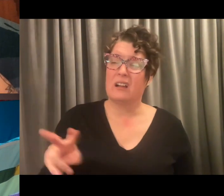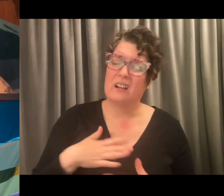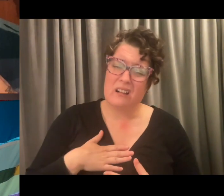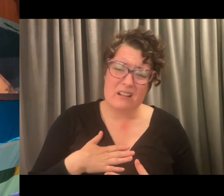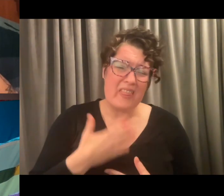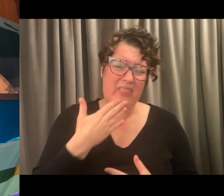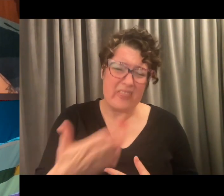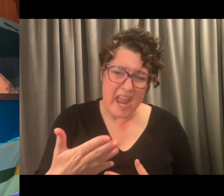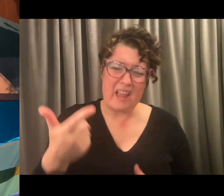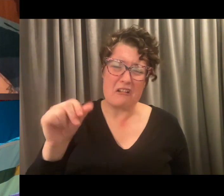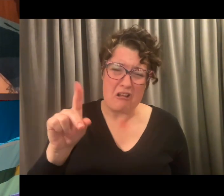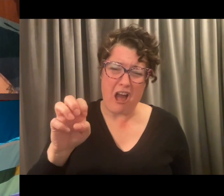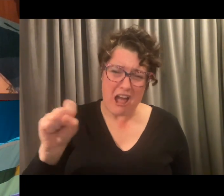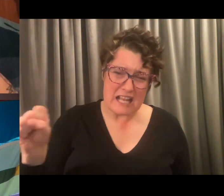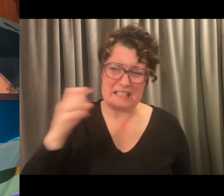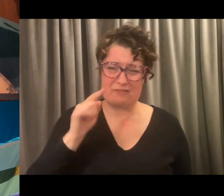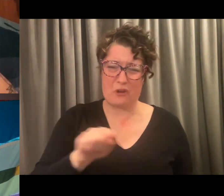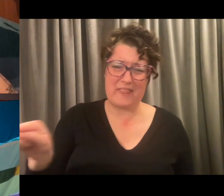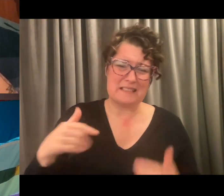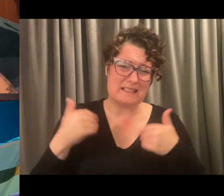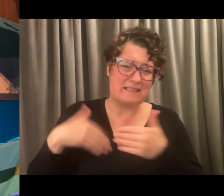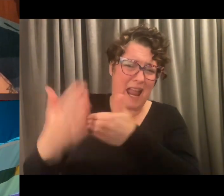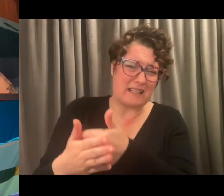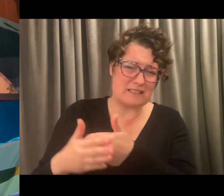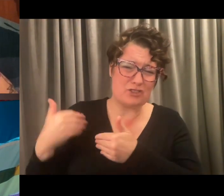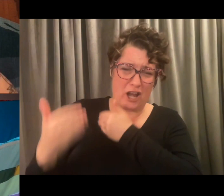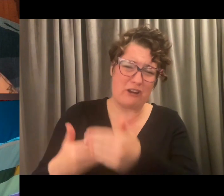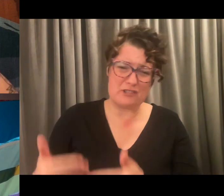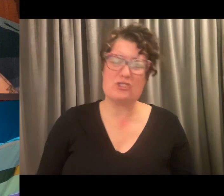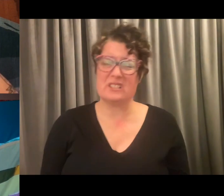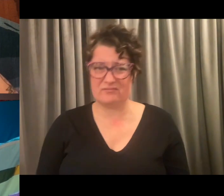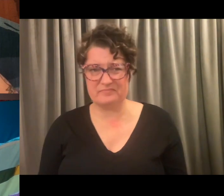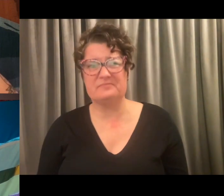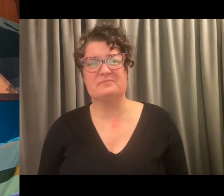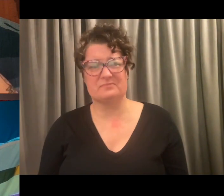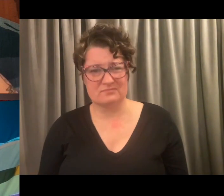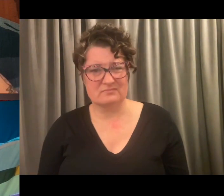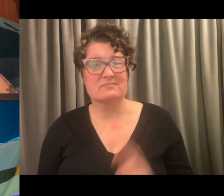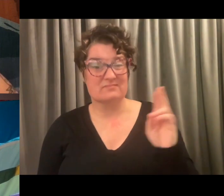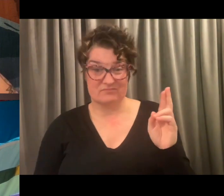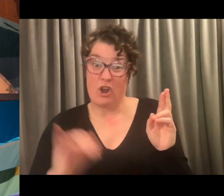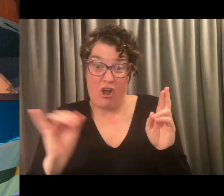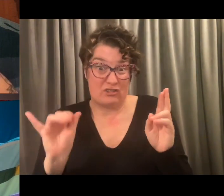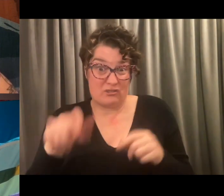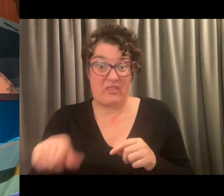Rebekah: And it's also the generation that's living with the threat of gun violence and that they have Nomy: Yes. Yes..